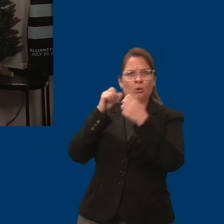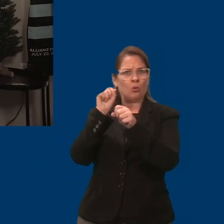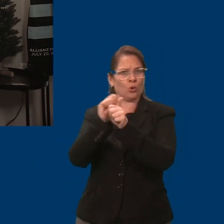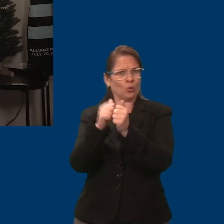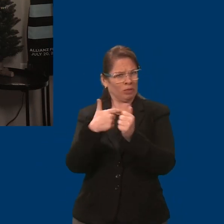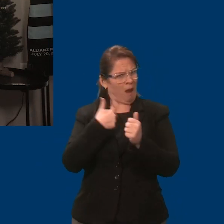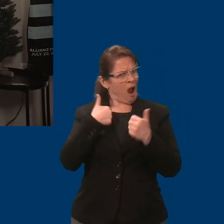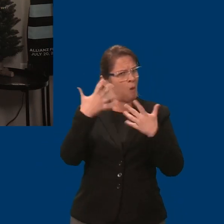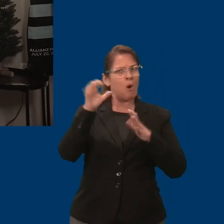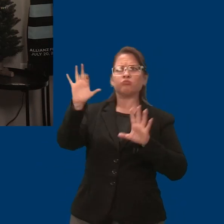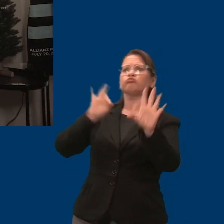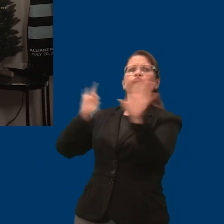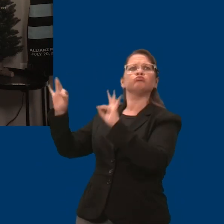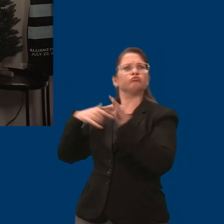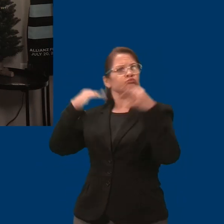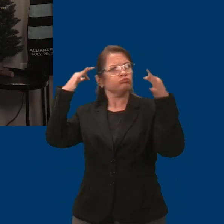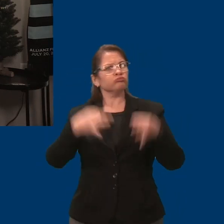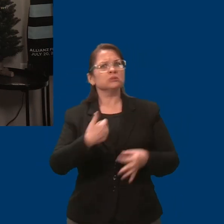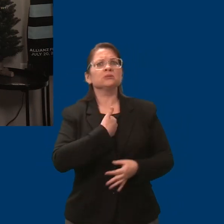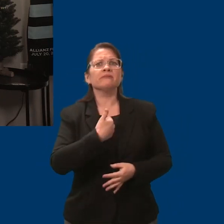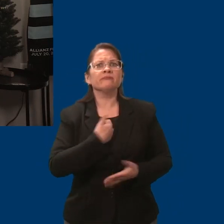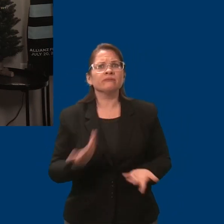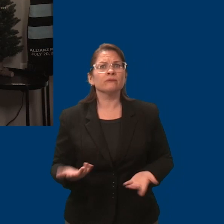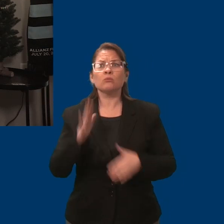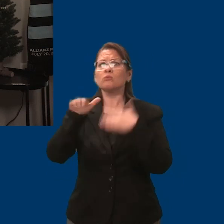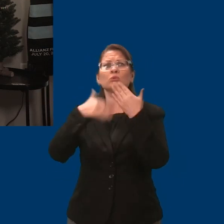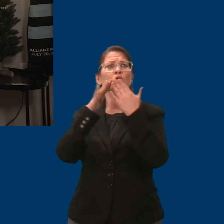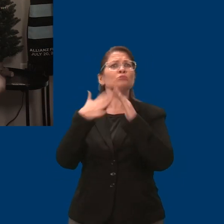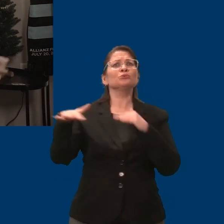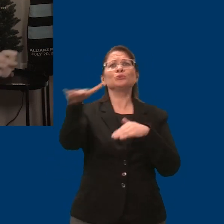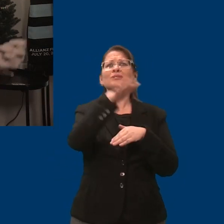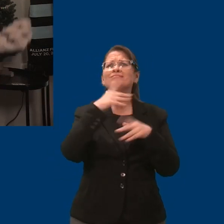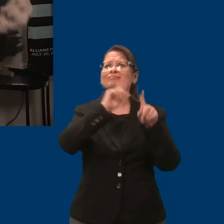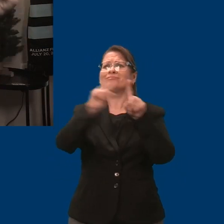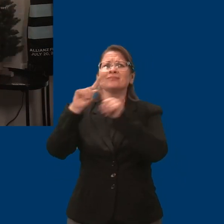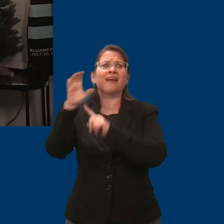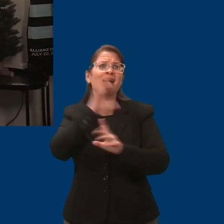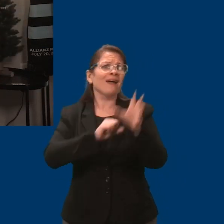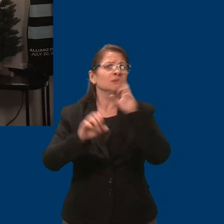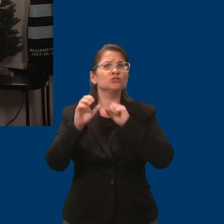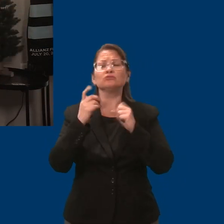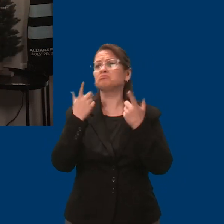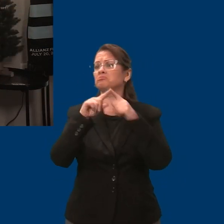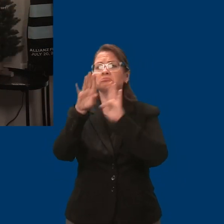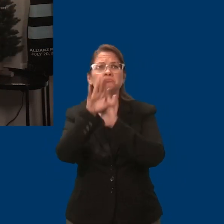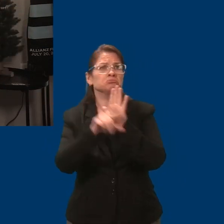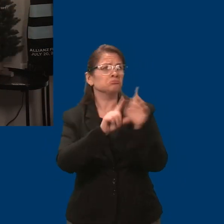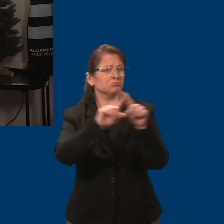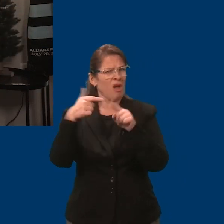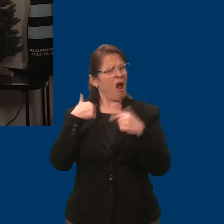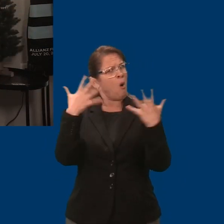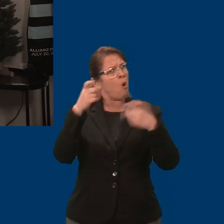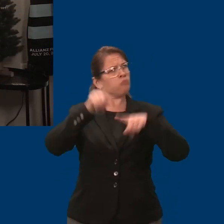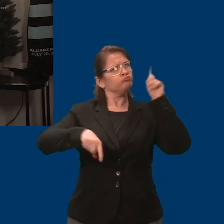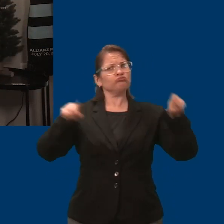with people of all ages, abilities, and backgrounds. Unfortunately, developers don't seem